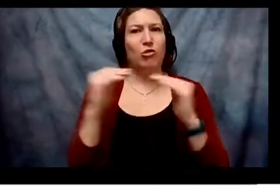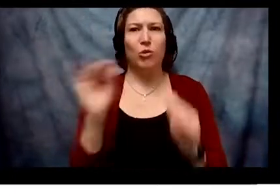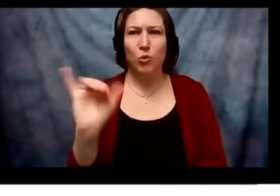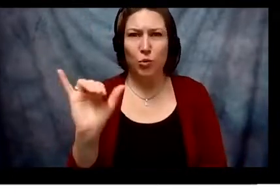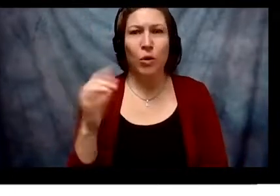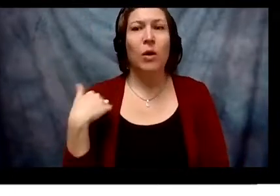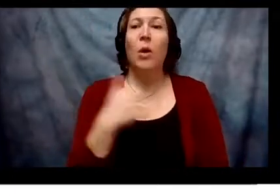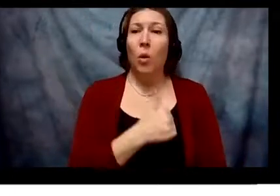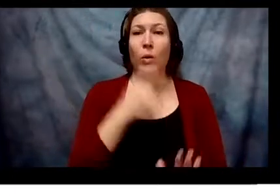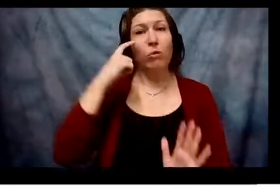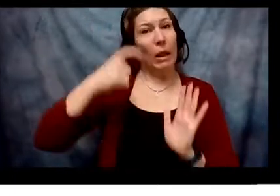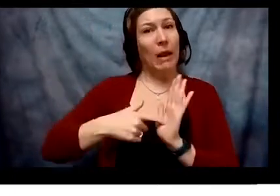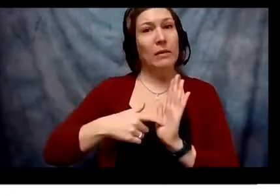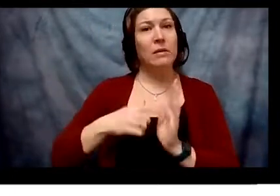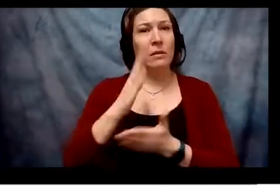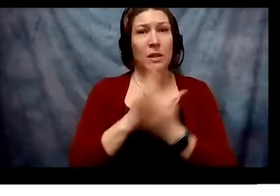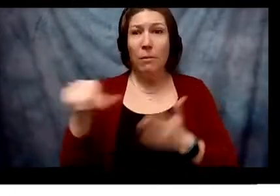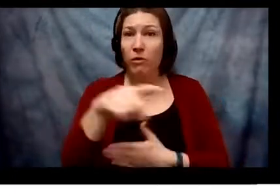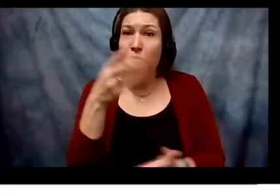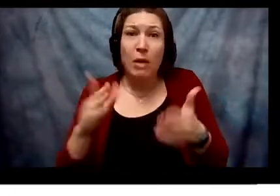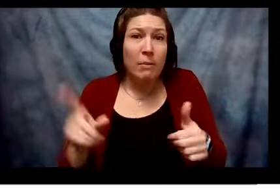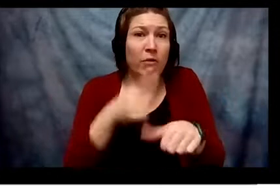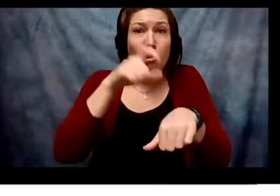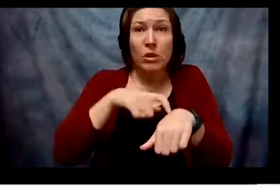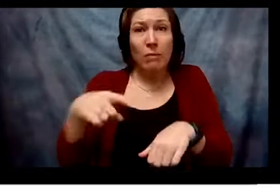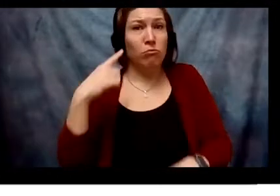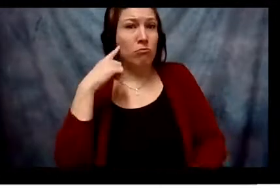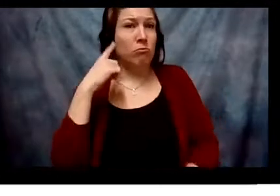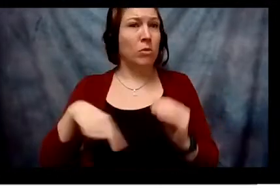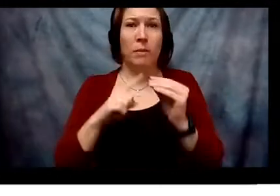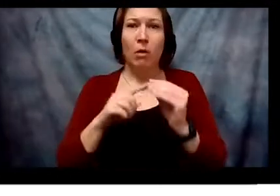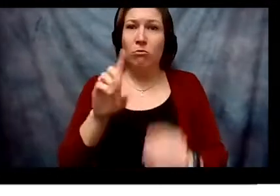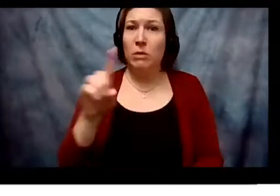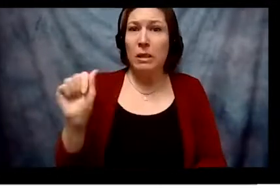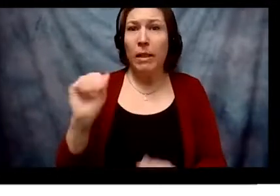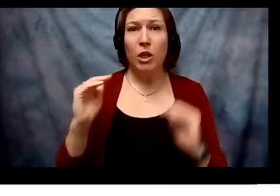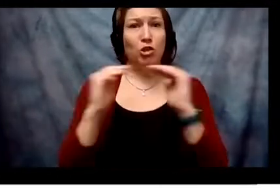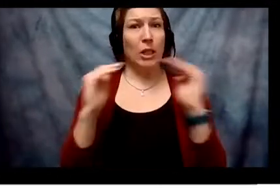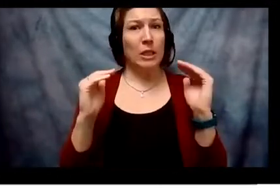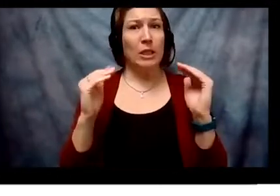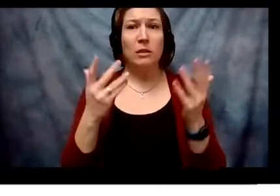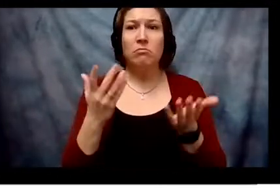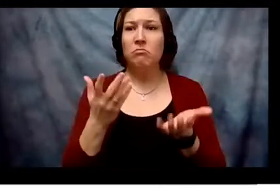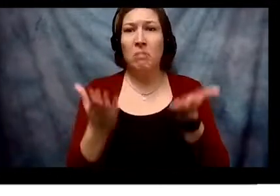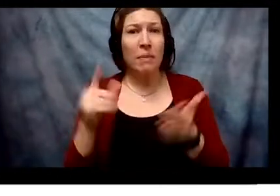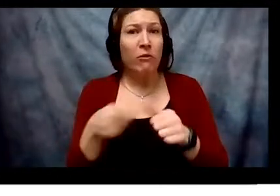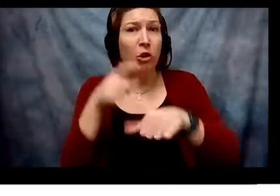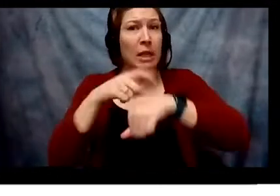for some of you, today might be the first time you have heard of disability justice. Or the first time to